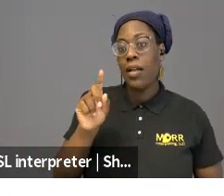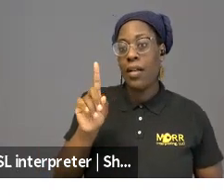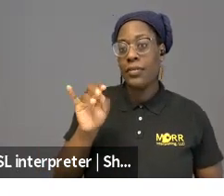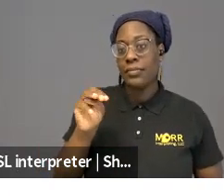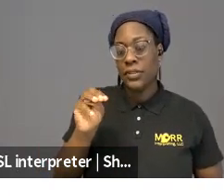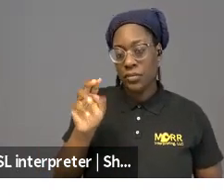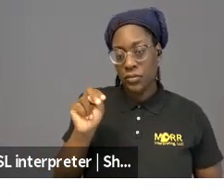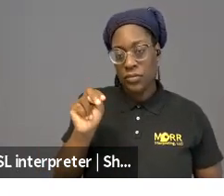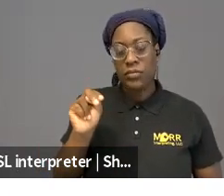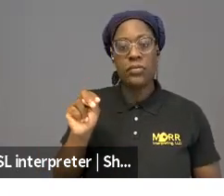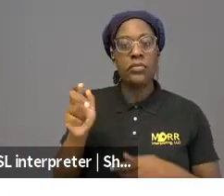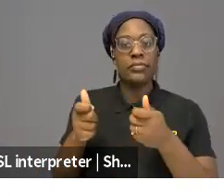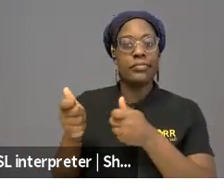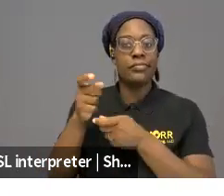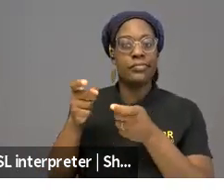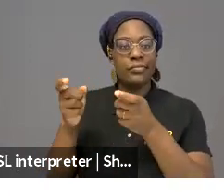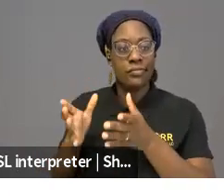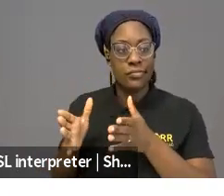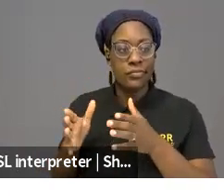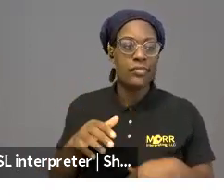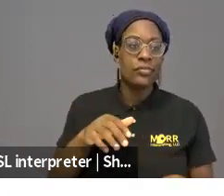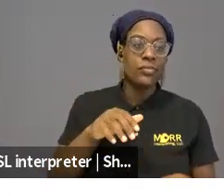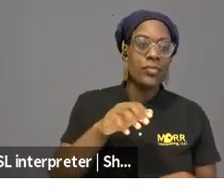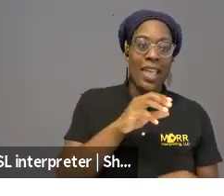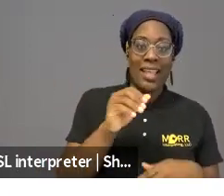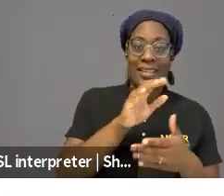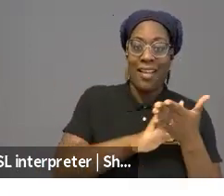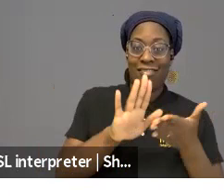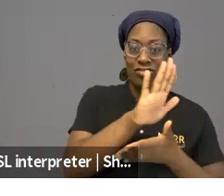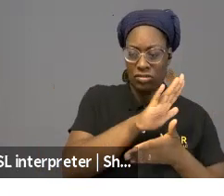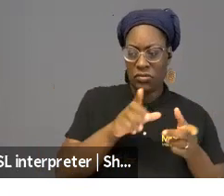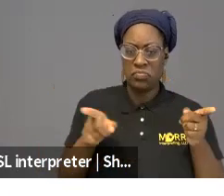So this is the third layer we are looking at. Three of four. We wanted to address this